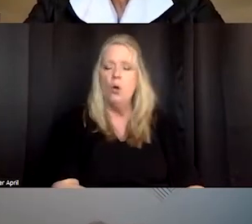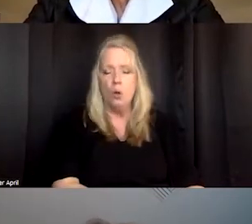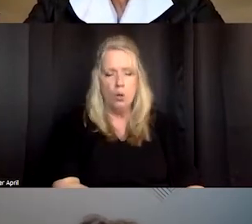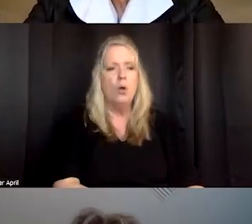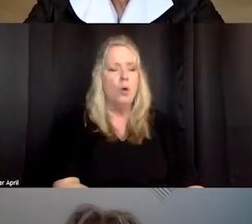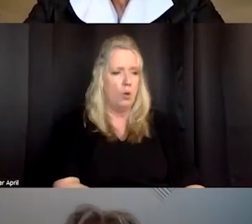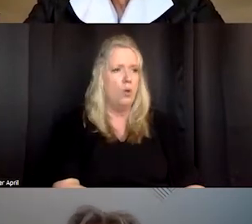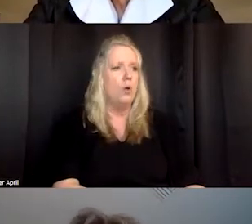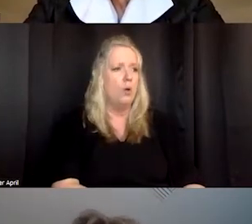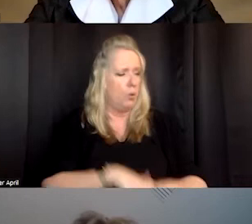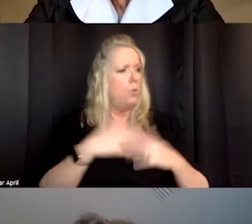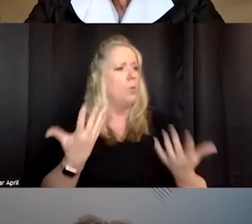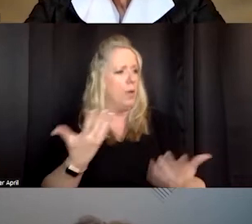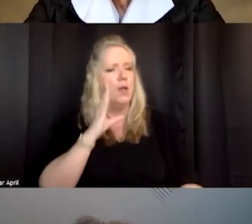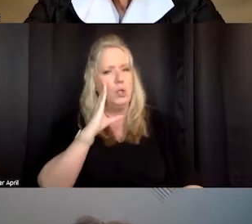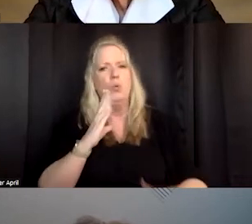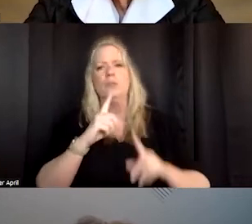IF OF COURSE, WE DO HAVE PEOPLE THAT LIE TO US.